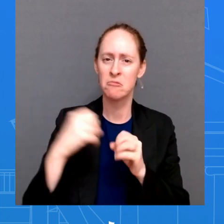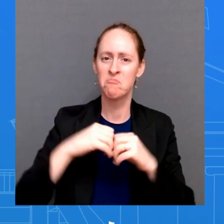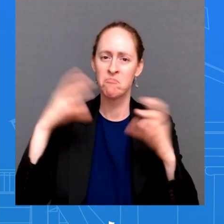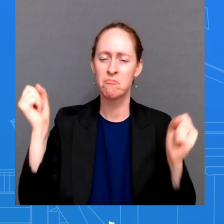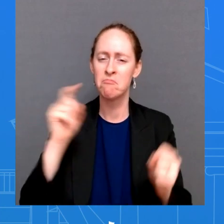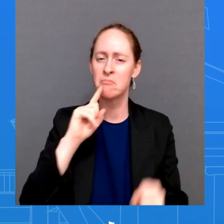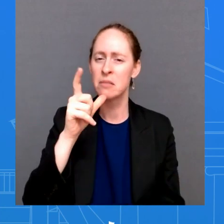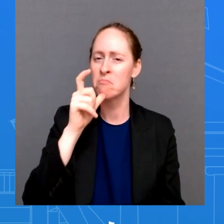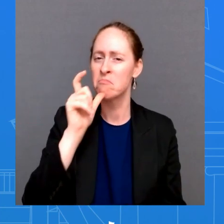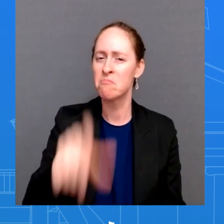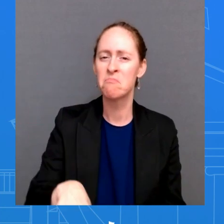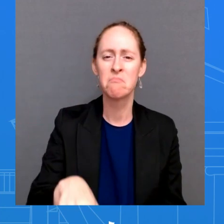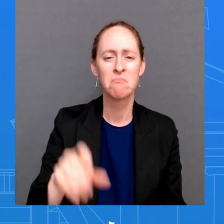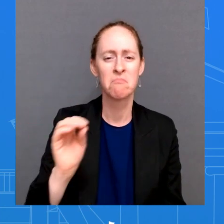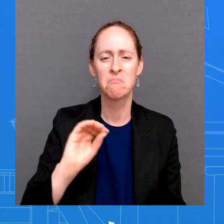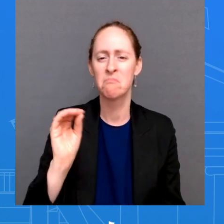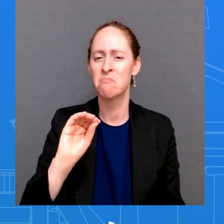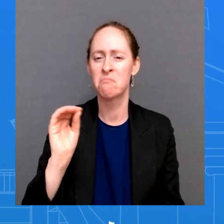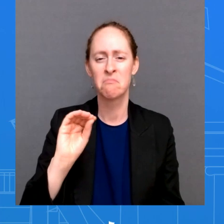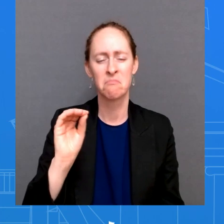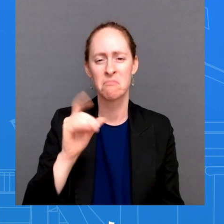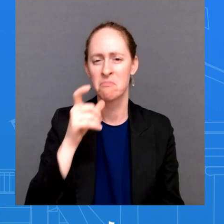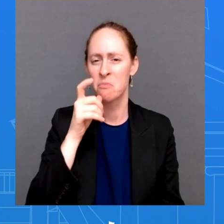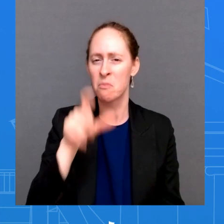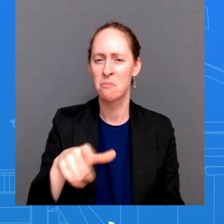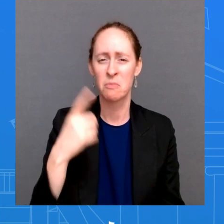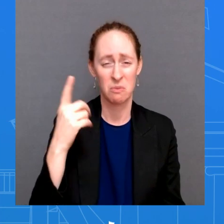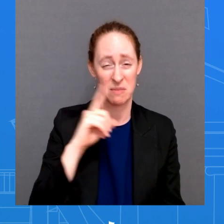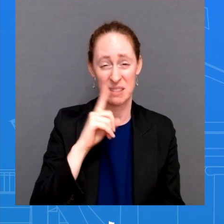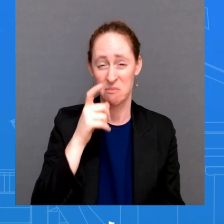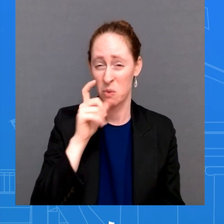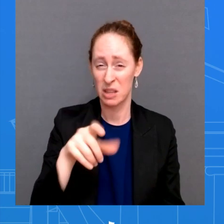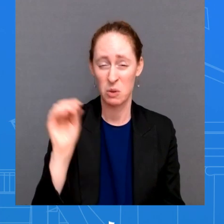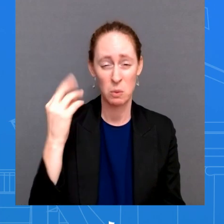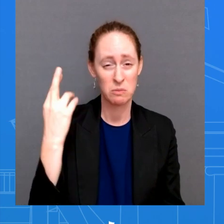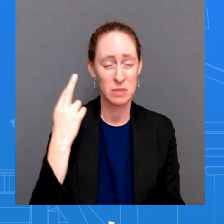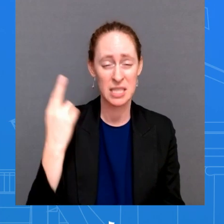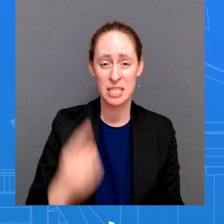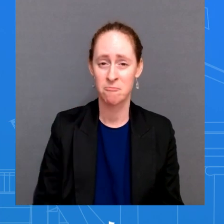This is -- there's -- there is -- there's no change to our policies, I've said,